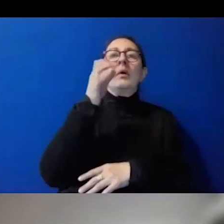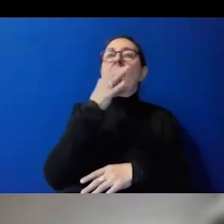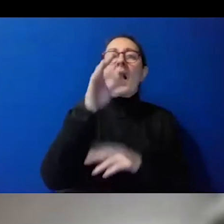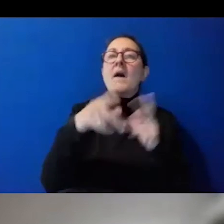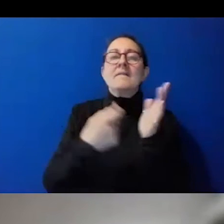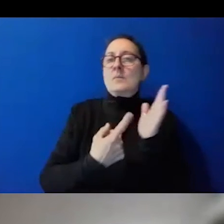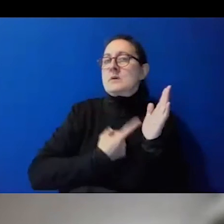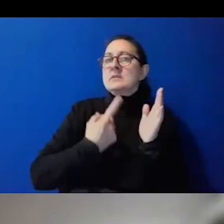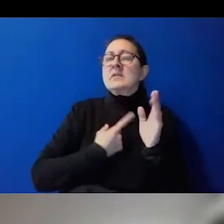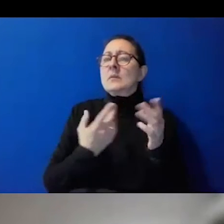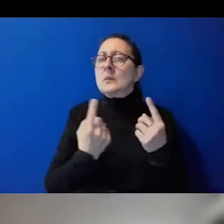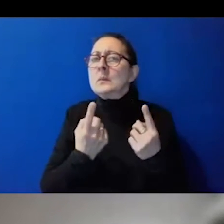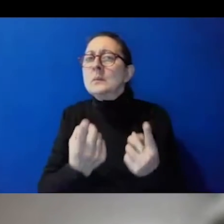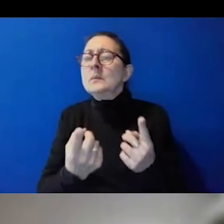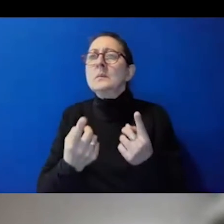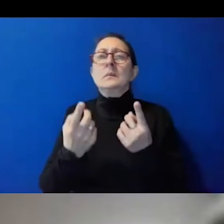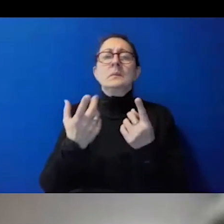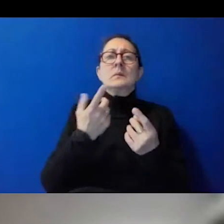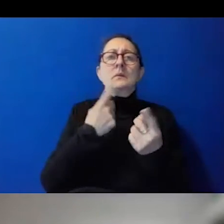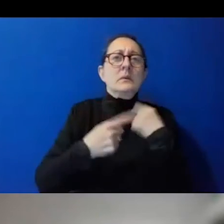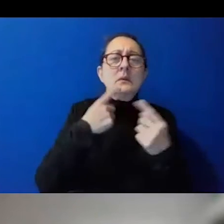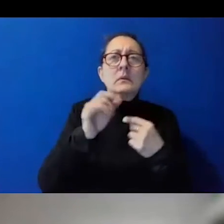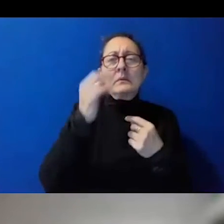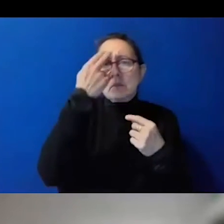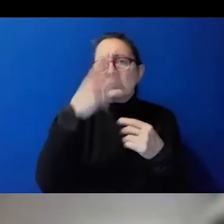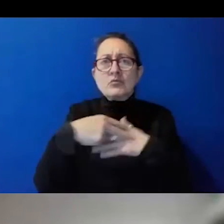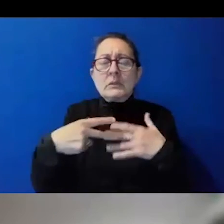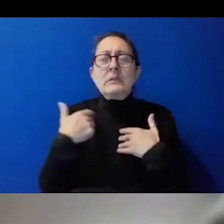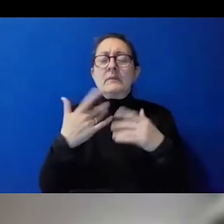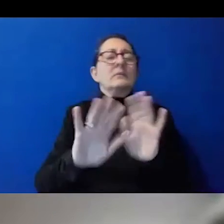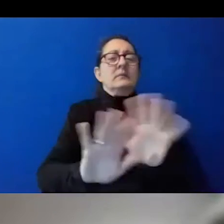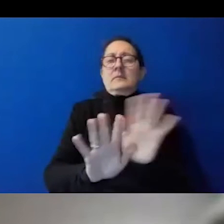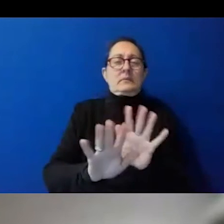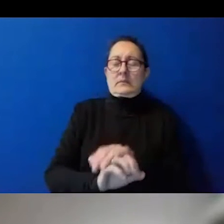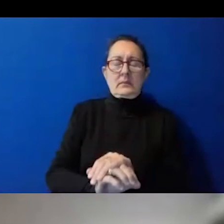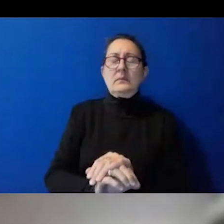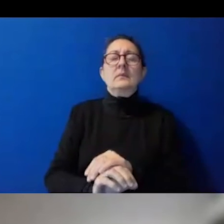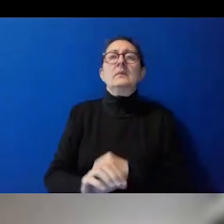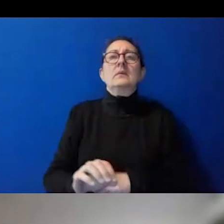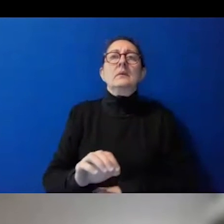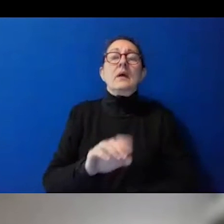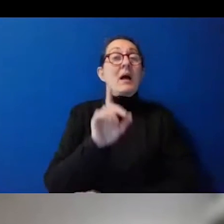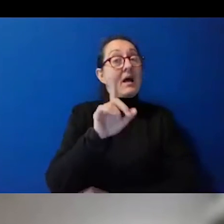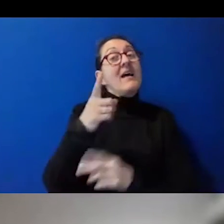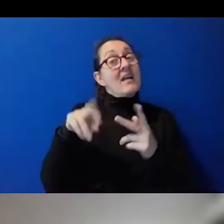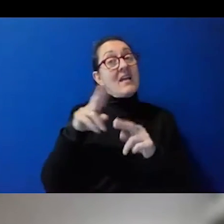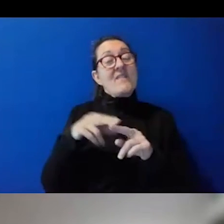information over web chat uh but if a customer is are identified as being eligible for legal aid um